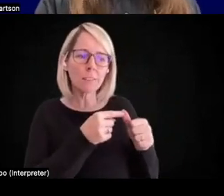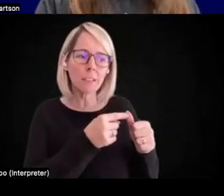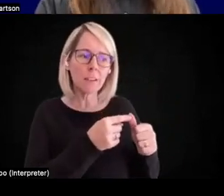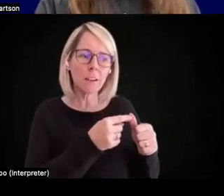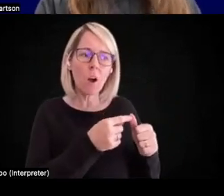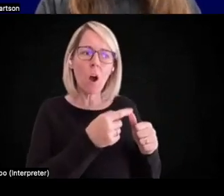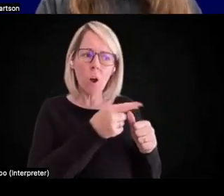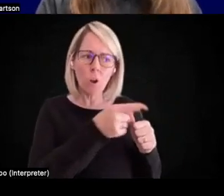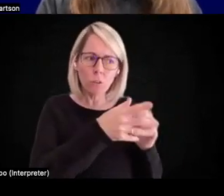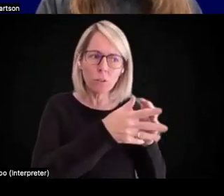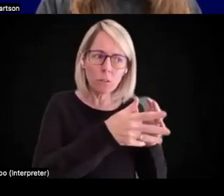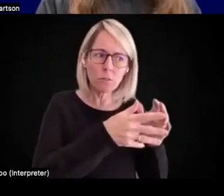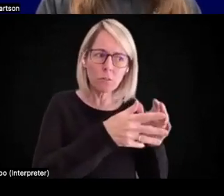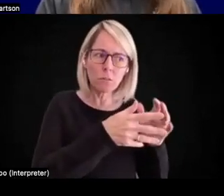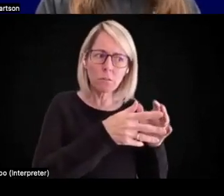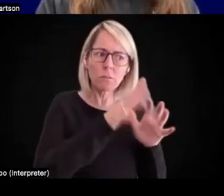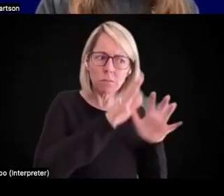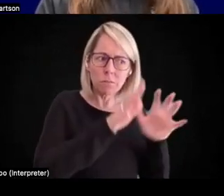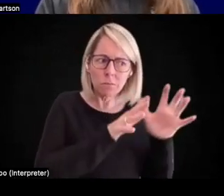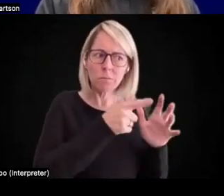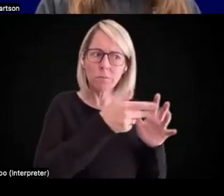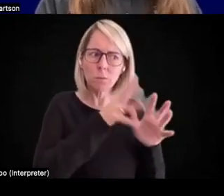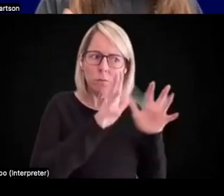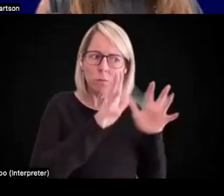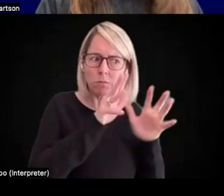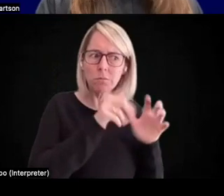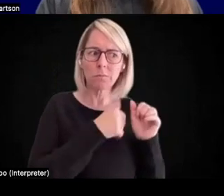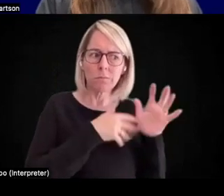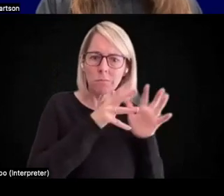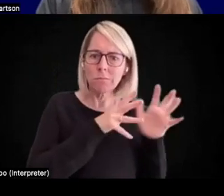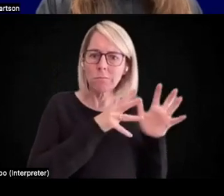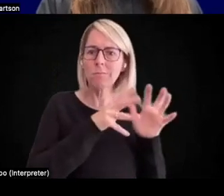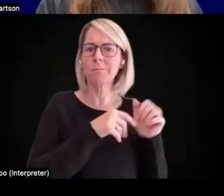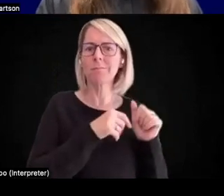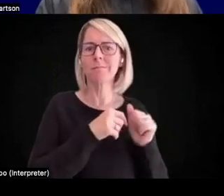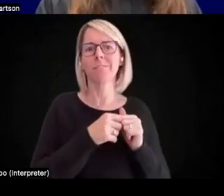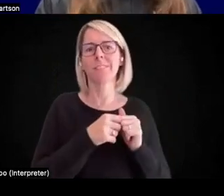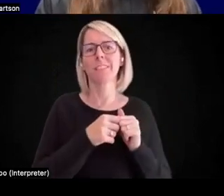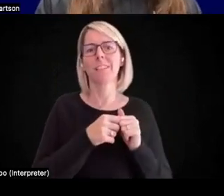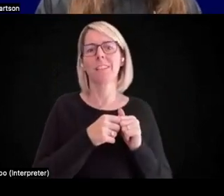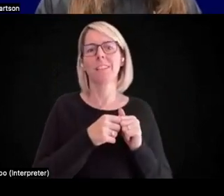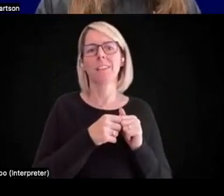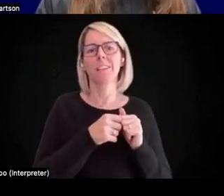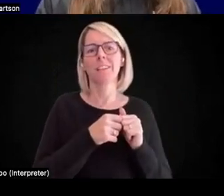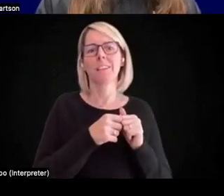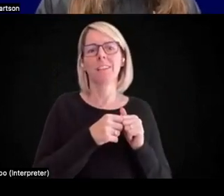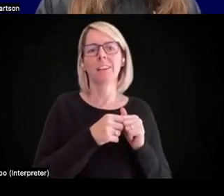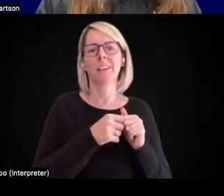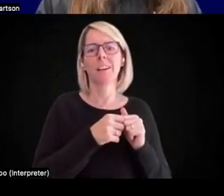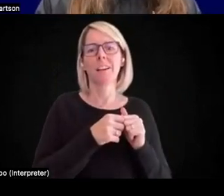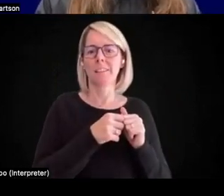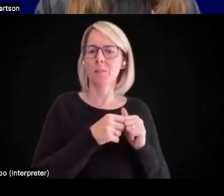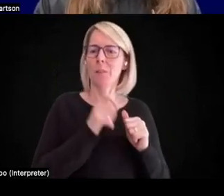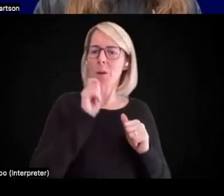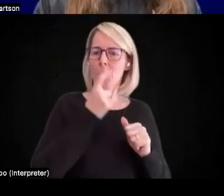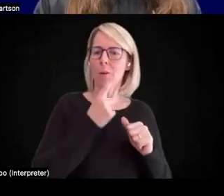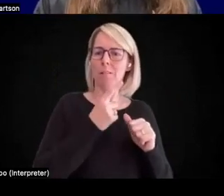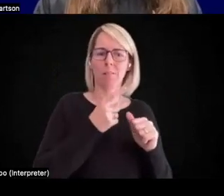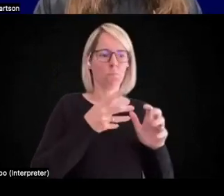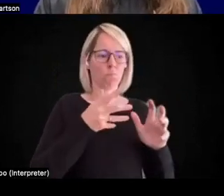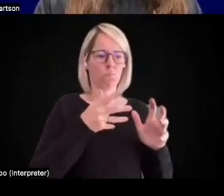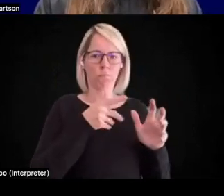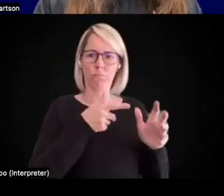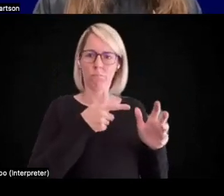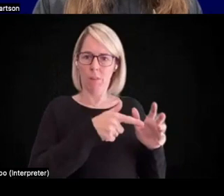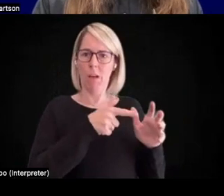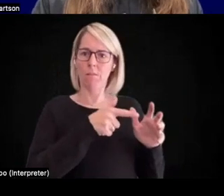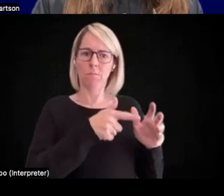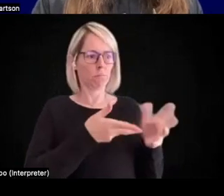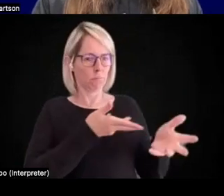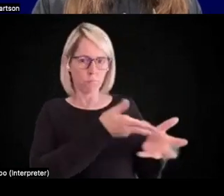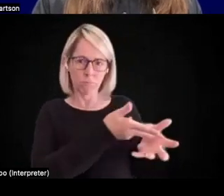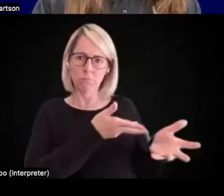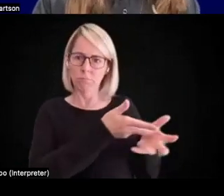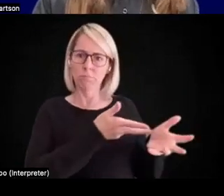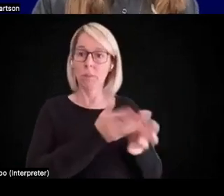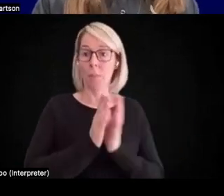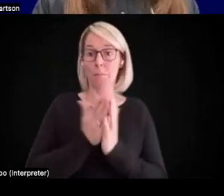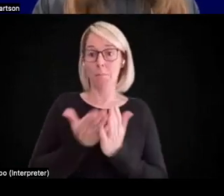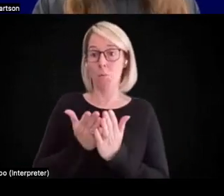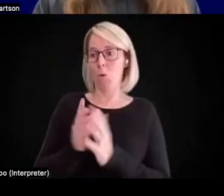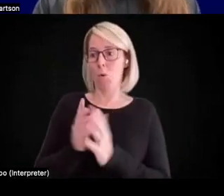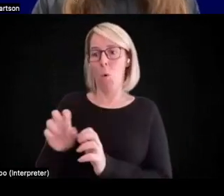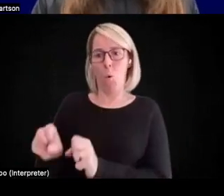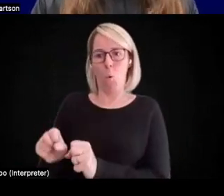and the interaction is about those unique gestures well before it's about the book. Most people